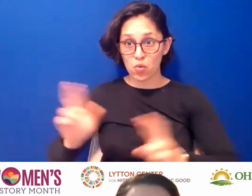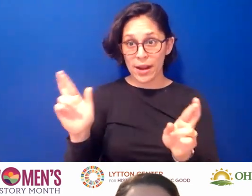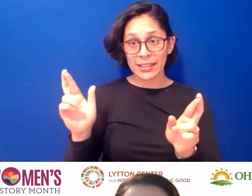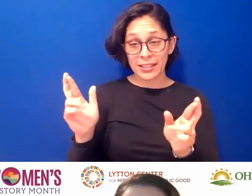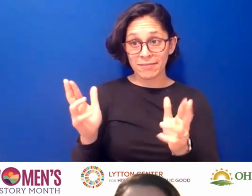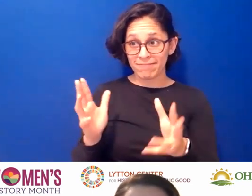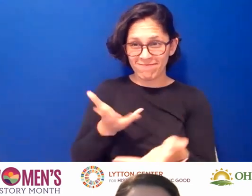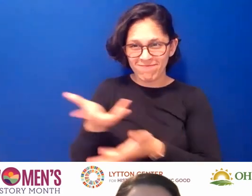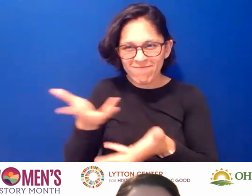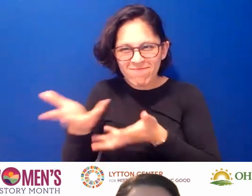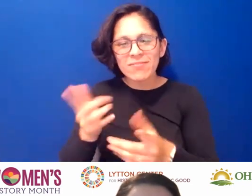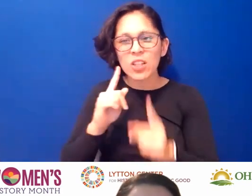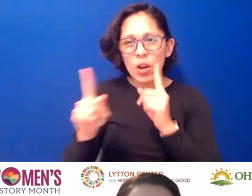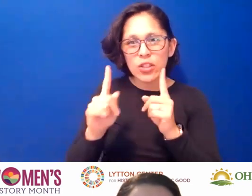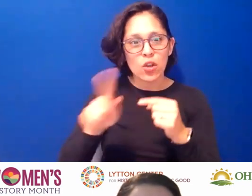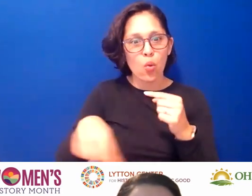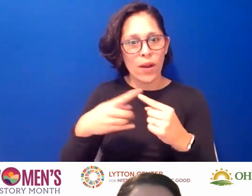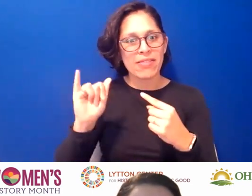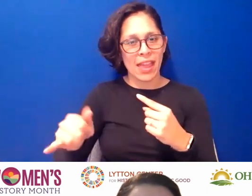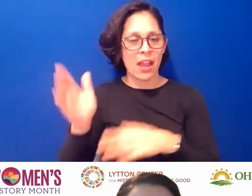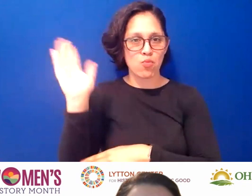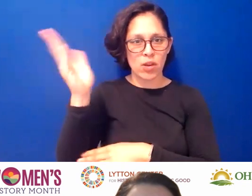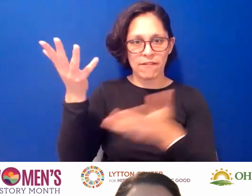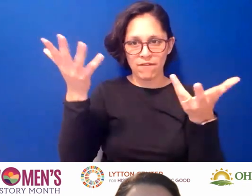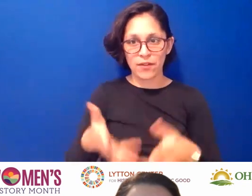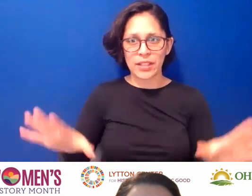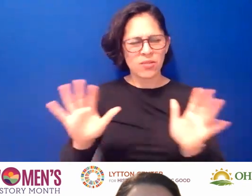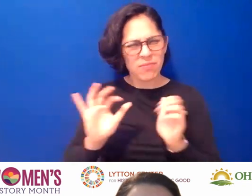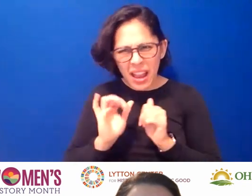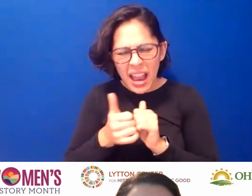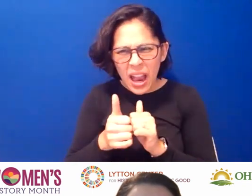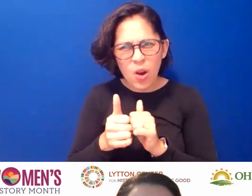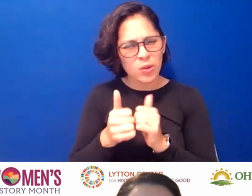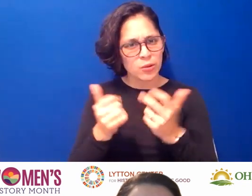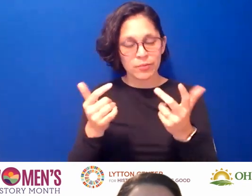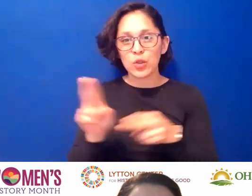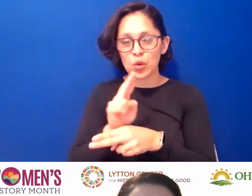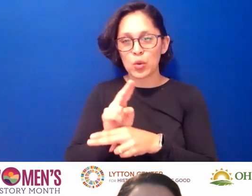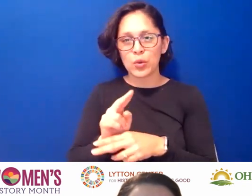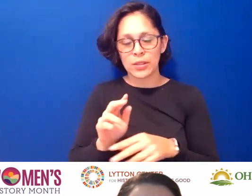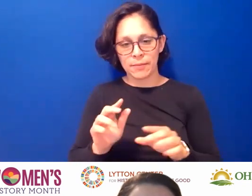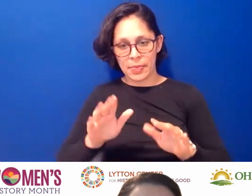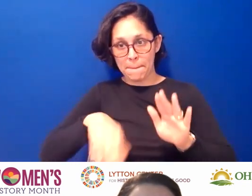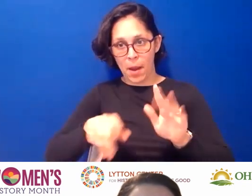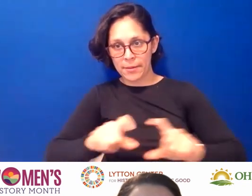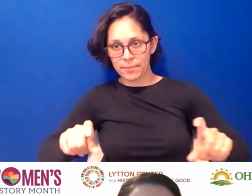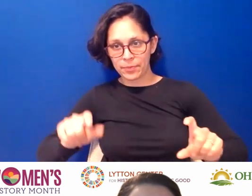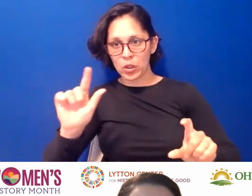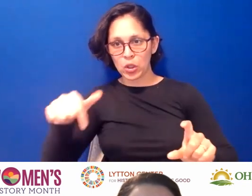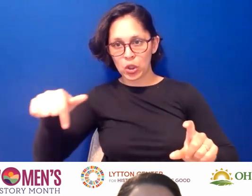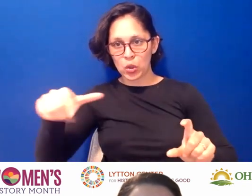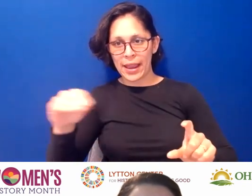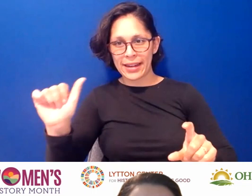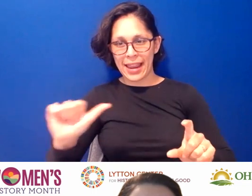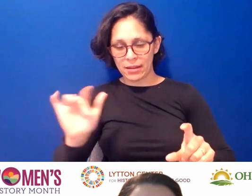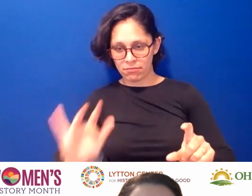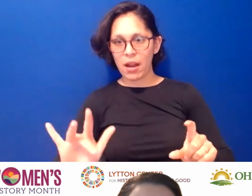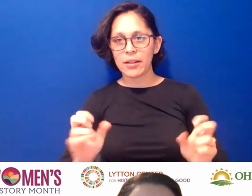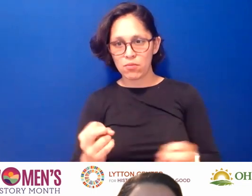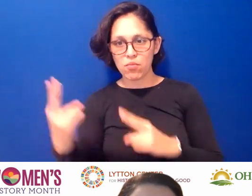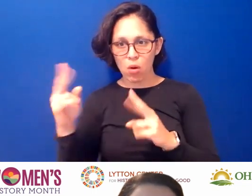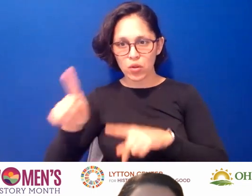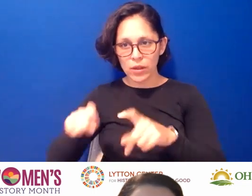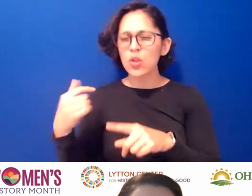Kyle Livie (he/him/his): in a conversation when the talk is completed. To do this, use the Q & A feature at the bottom of your screen and we'll give you some reminders in the chat as we go.